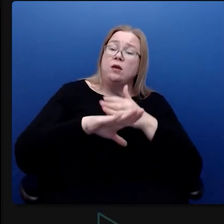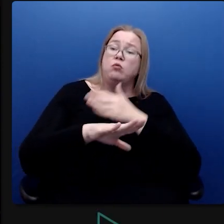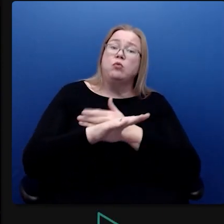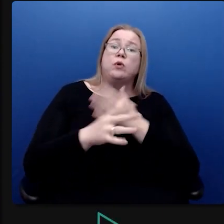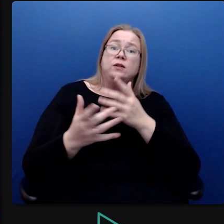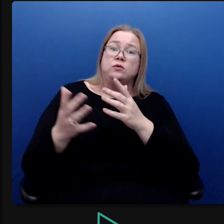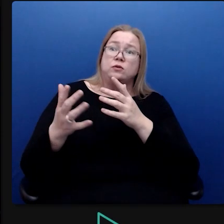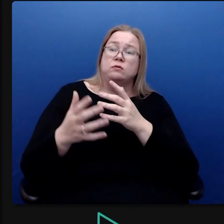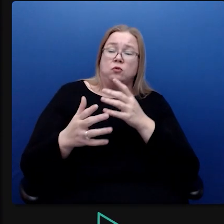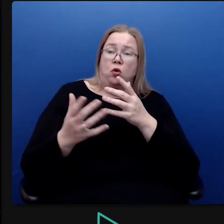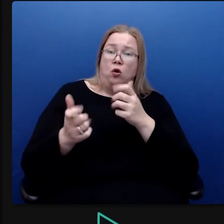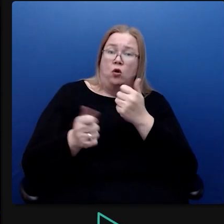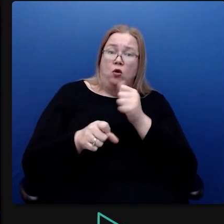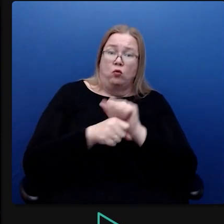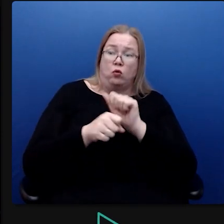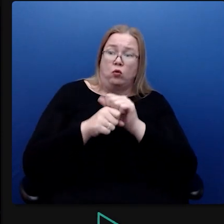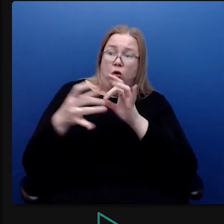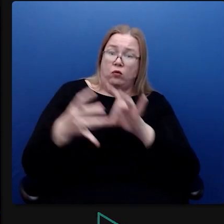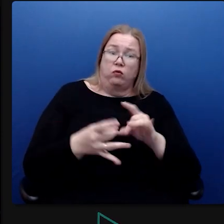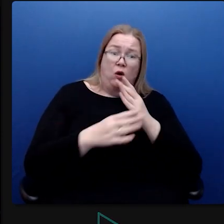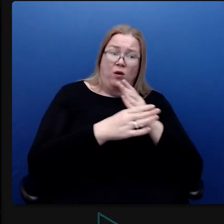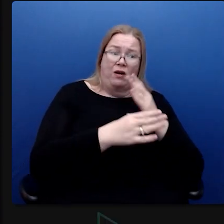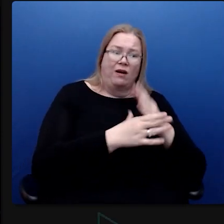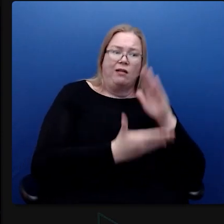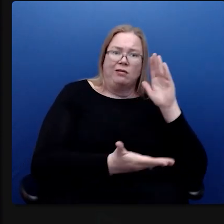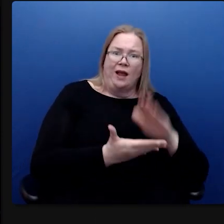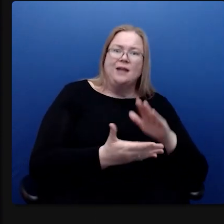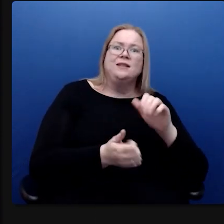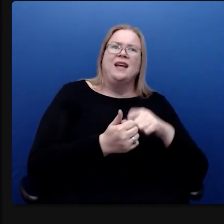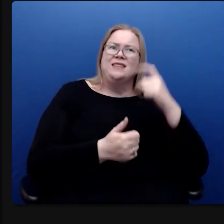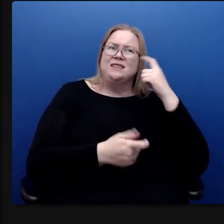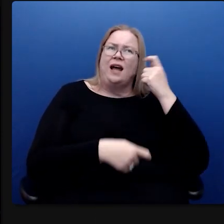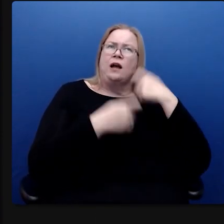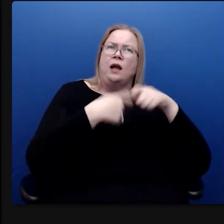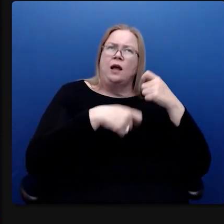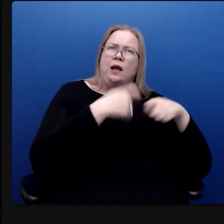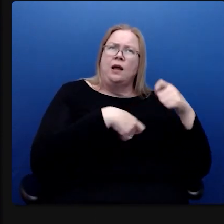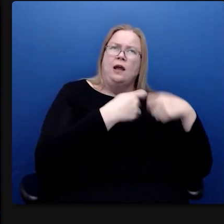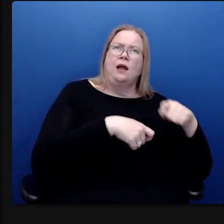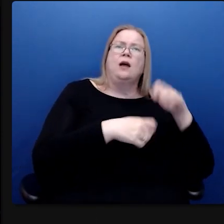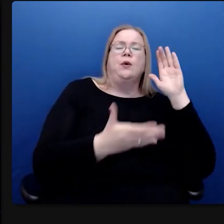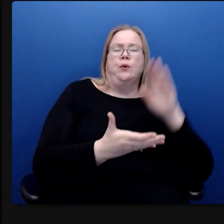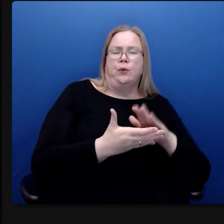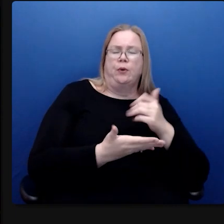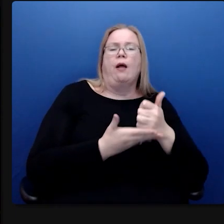reduced workflow interruption and it alleviated mental task switching overhead caused by the stalls.